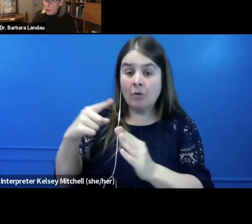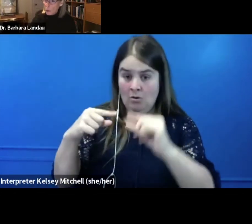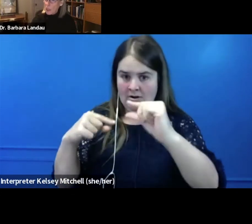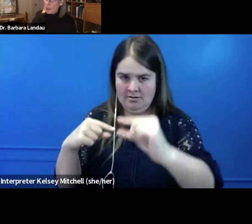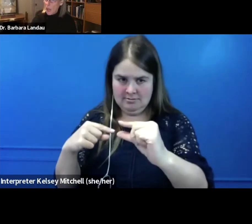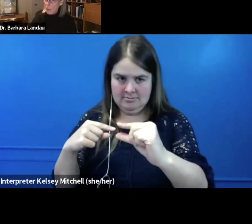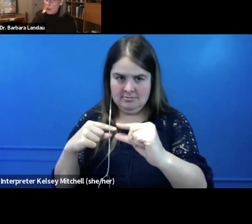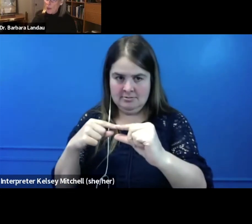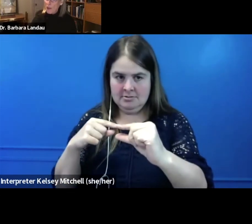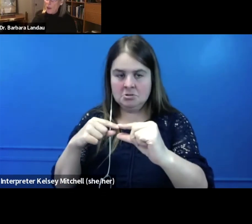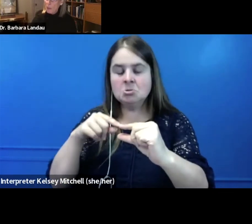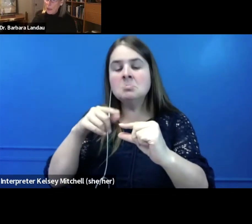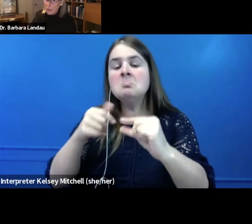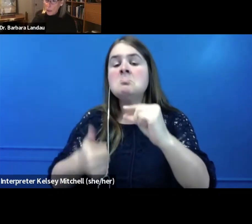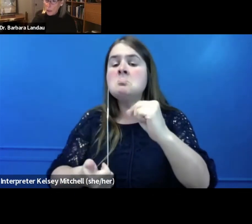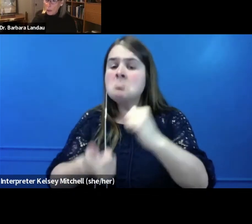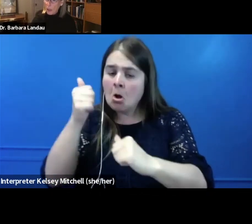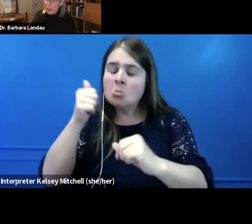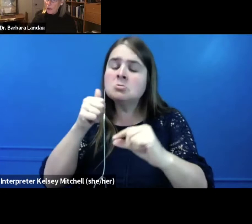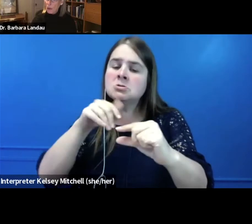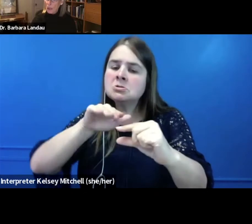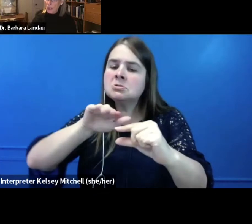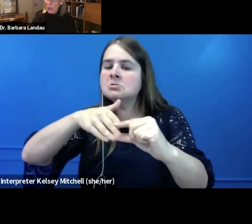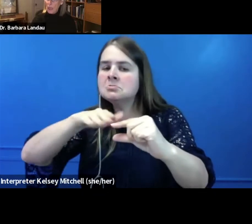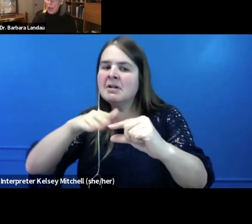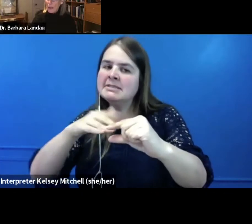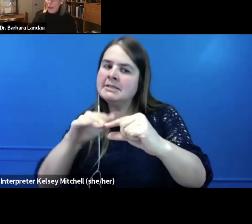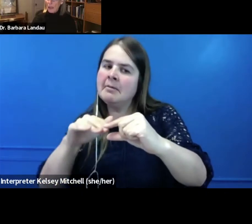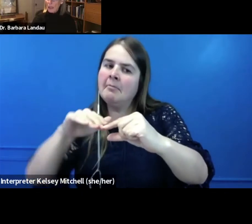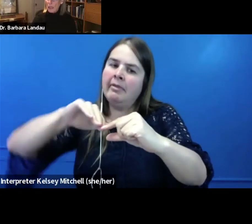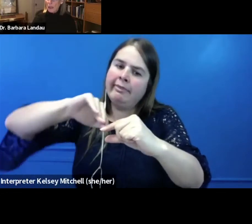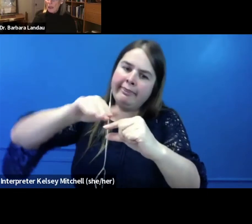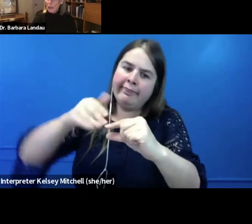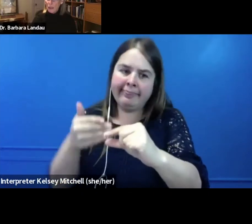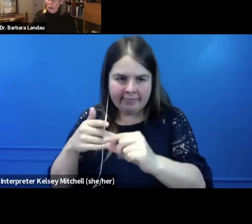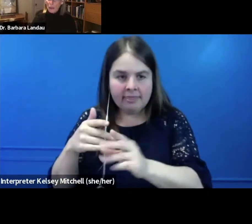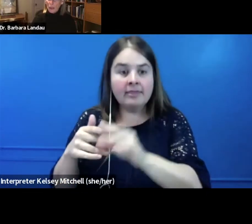to the slot most of them but there's a